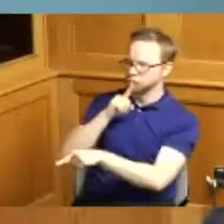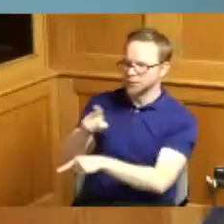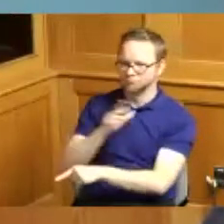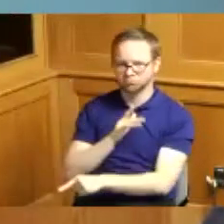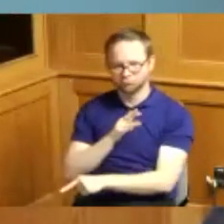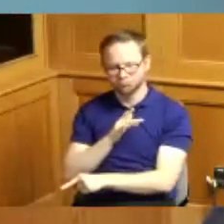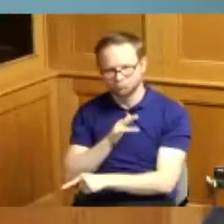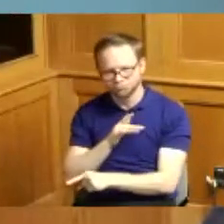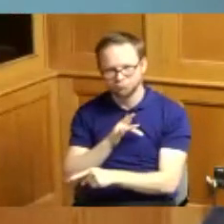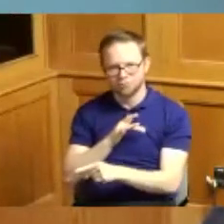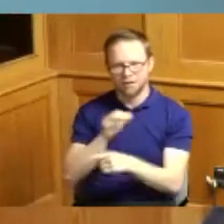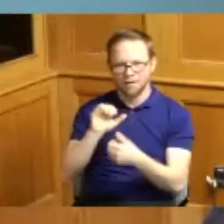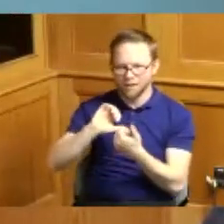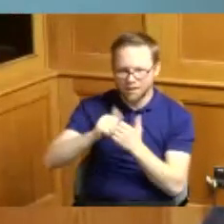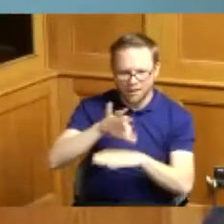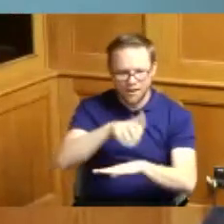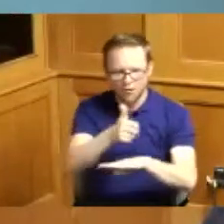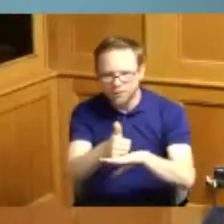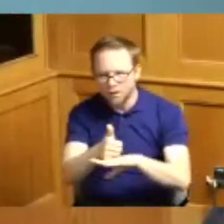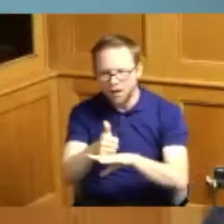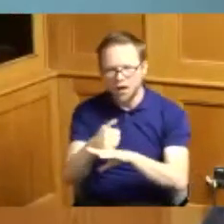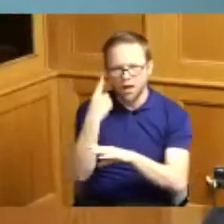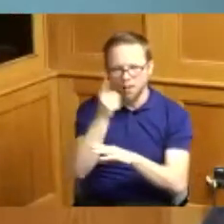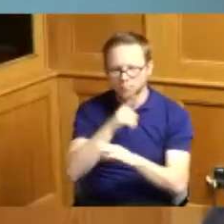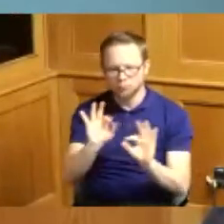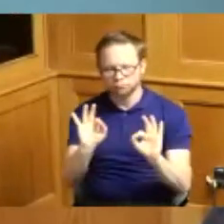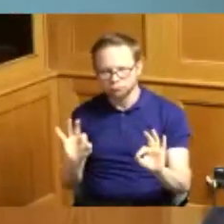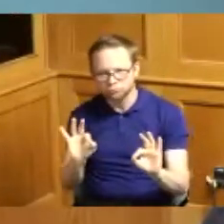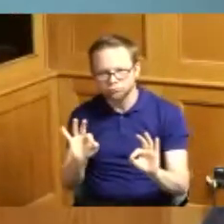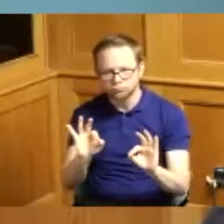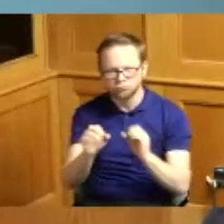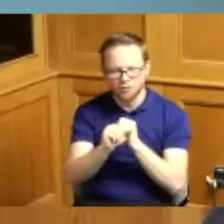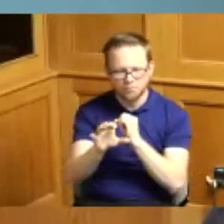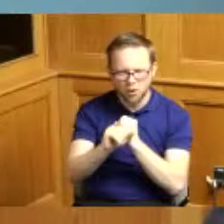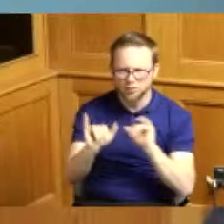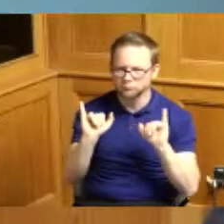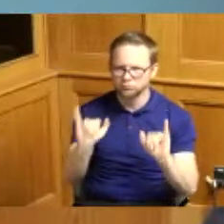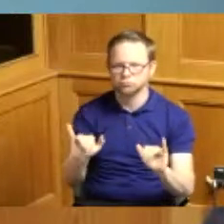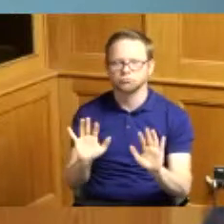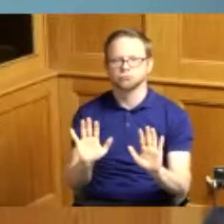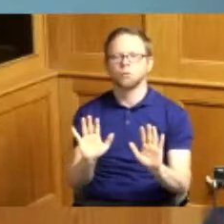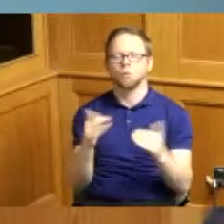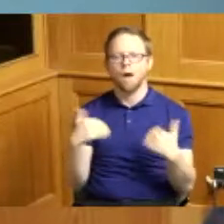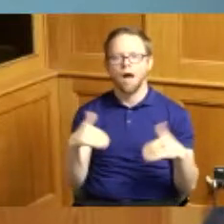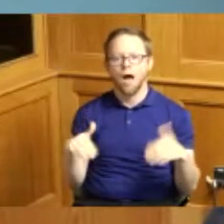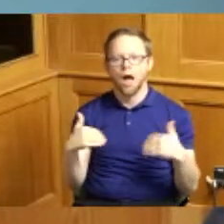rolled together and I just thought it was it was just awesome so you you need to be in Hollywood